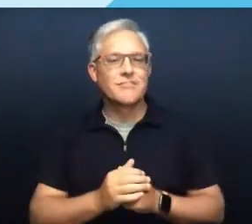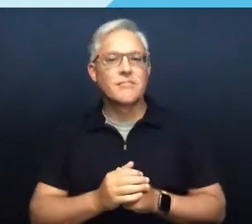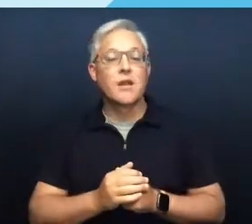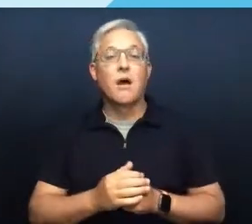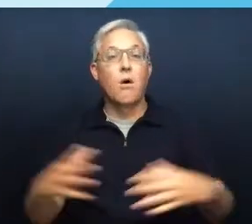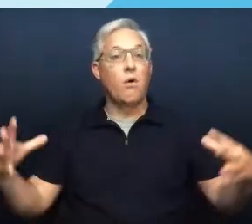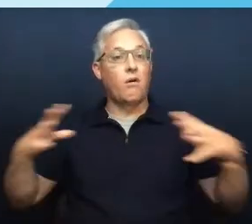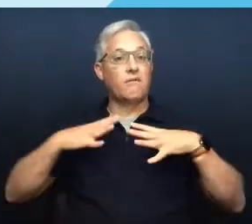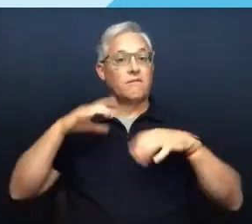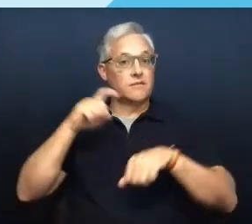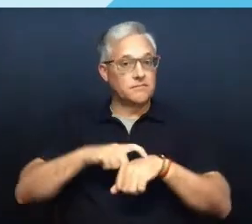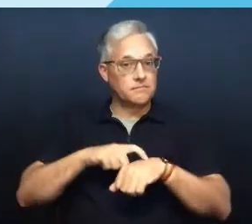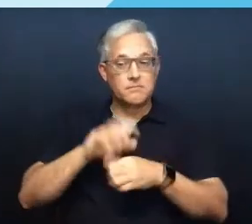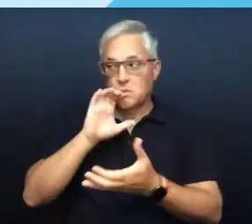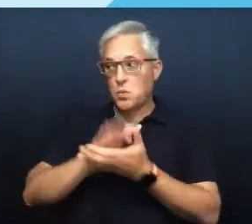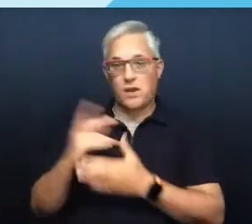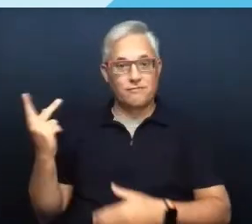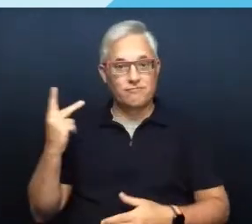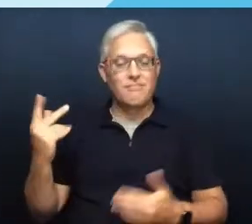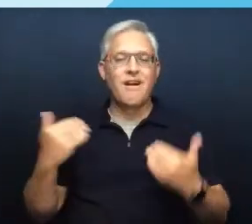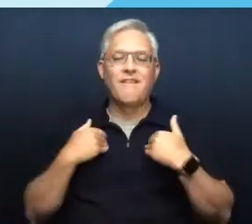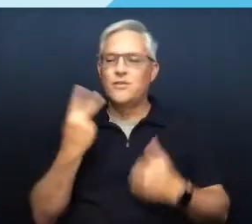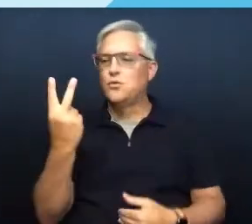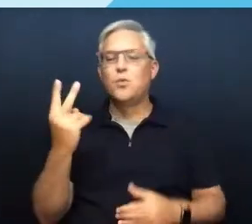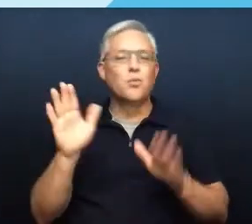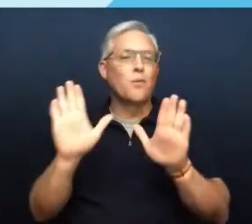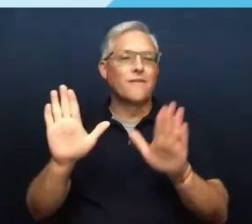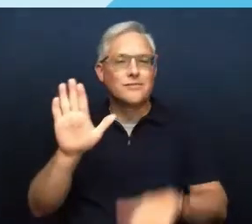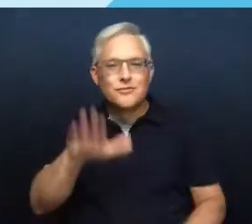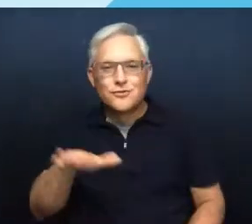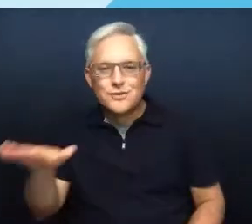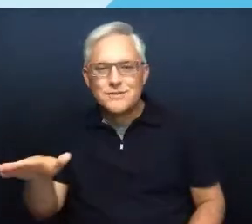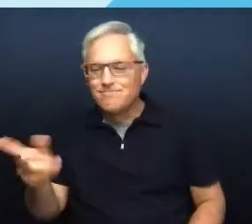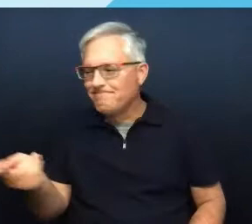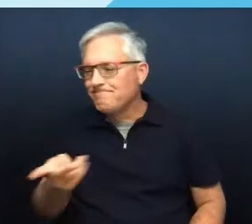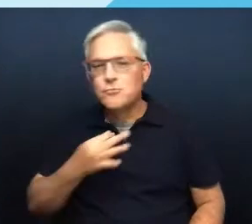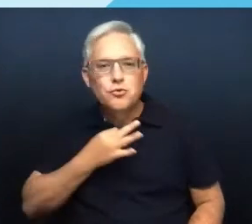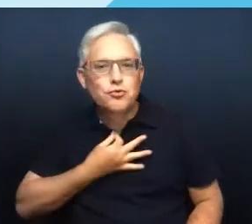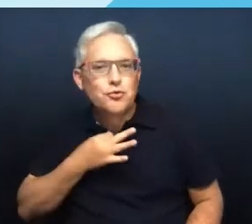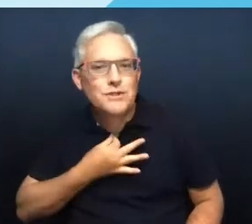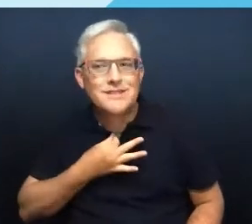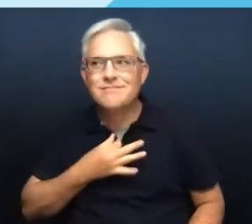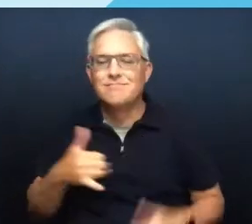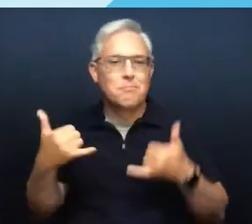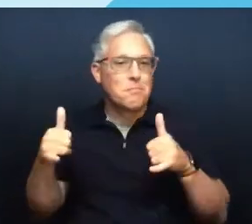wonderful kids and they are curious while playing sports, exploring parks and enjoying